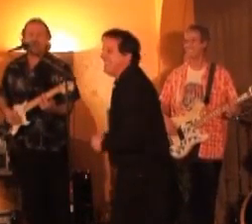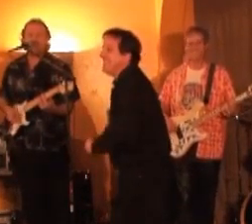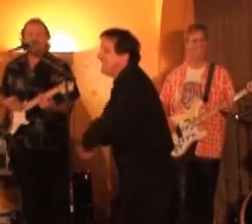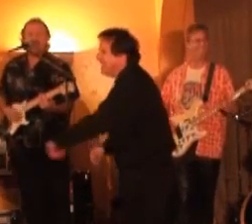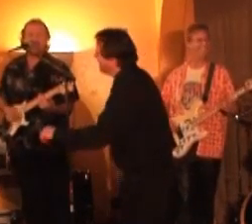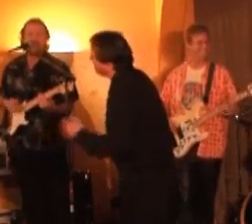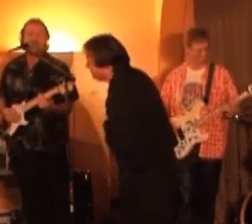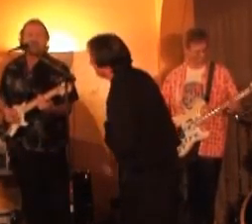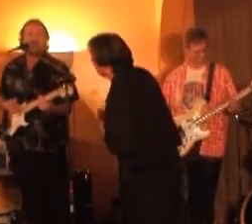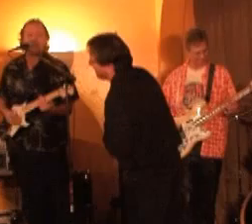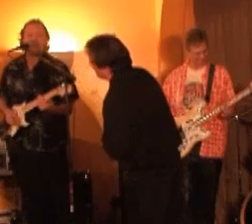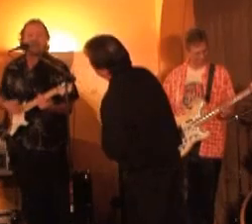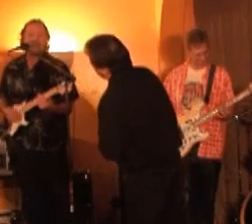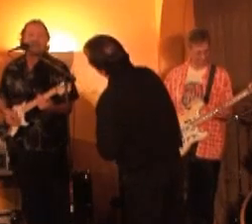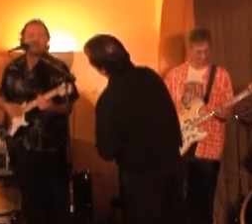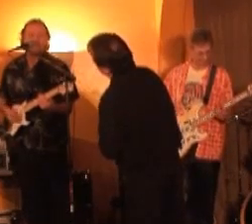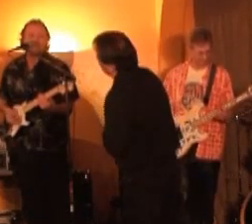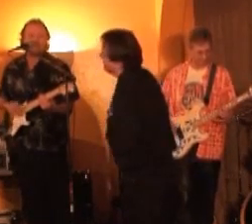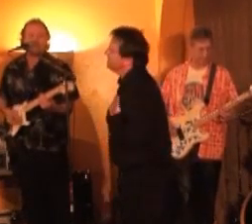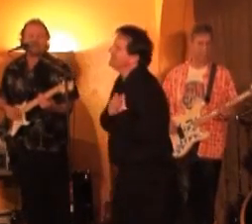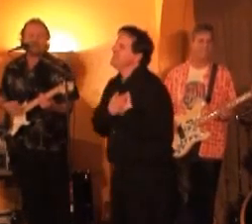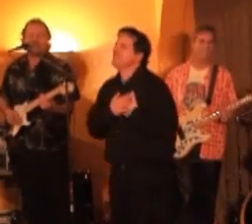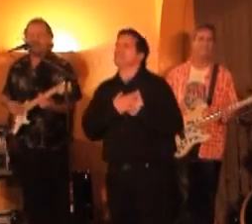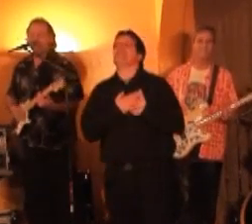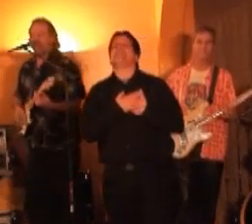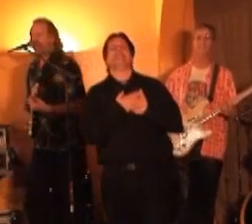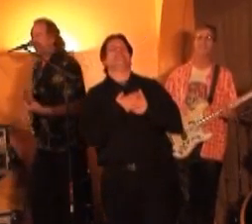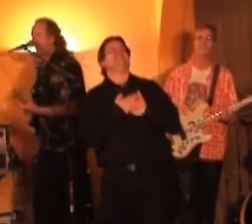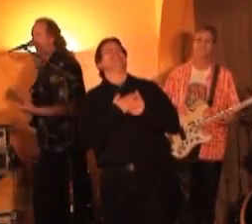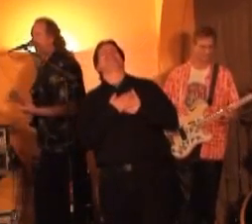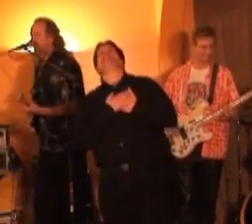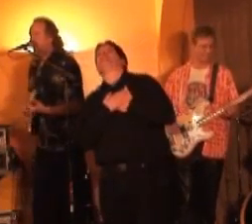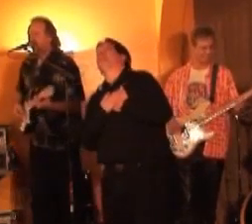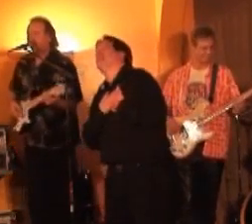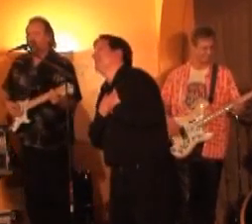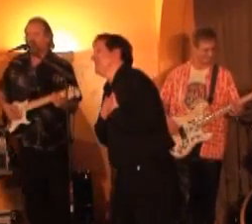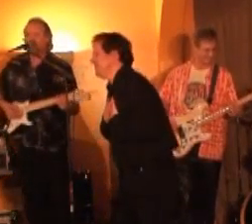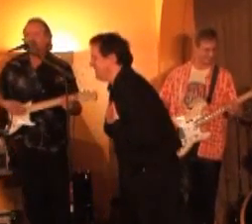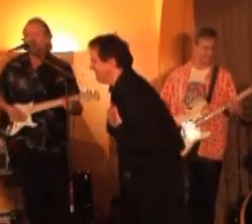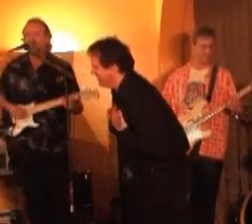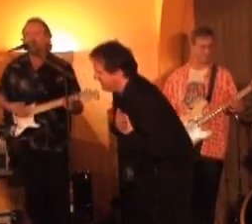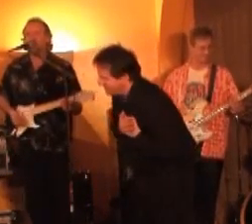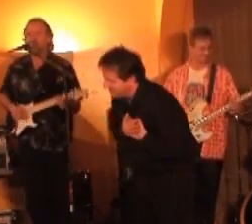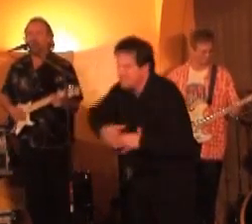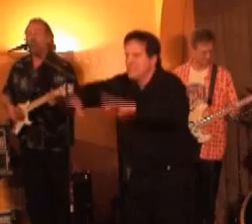in mine...